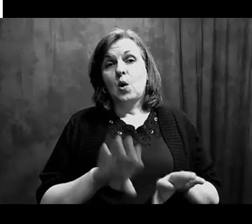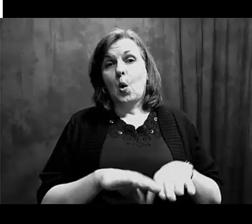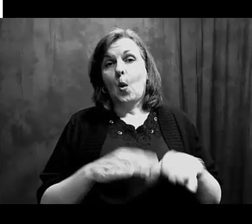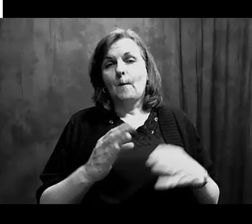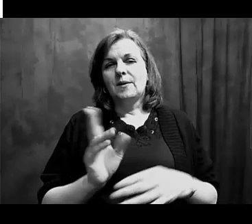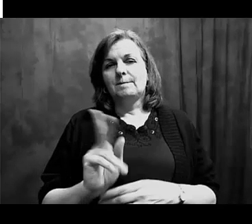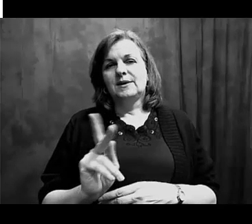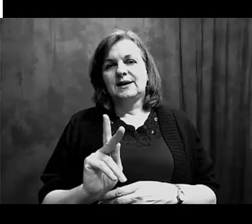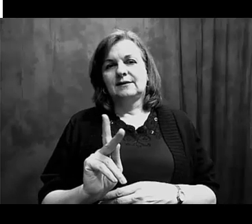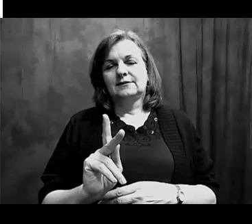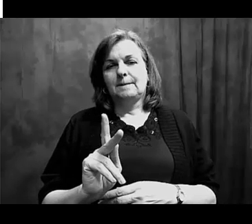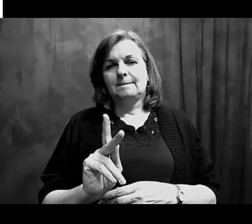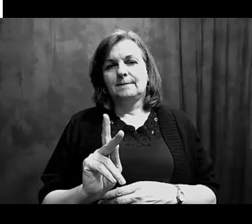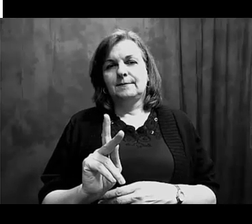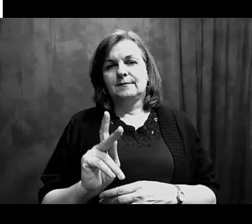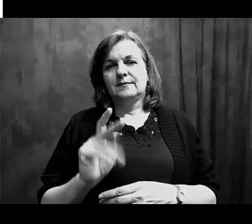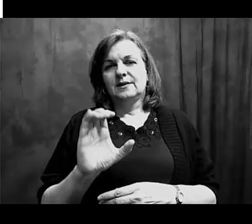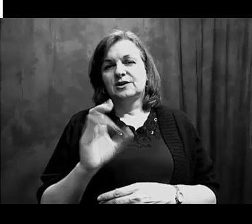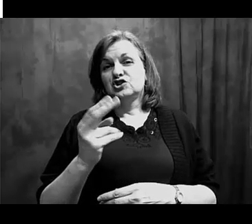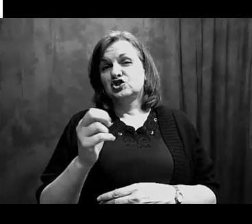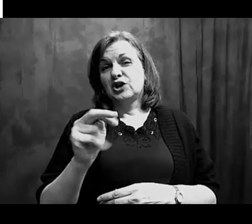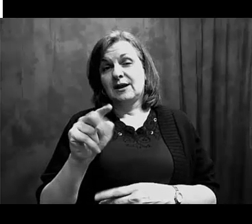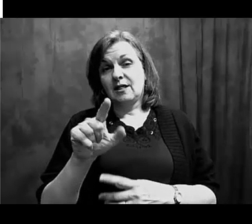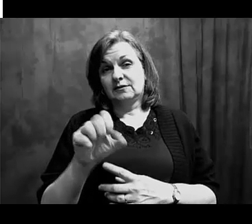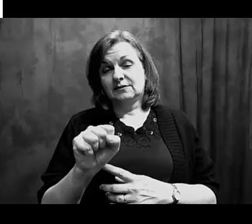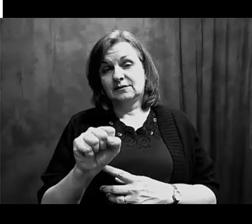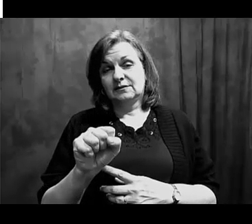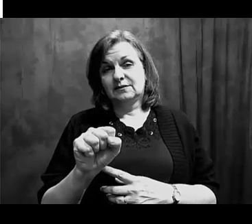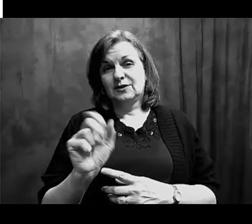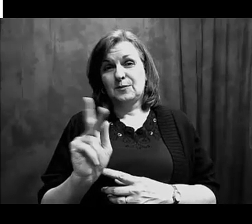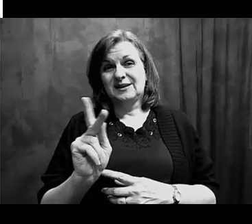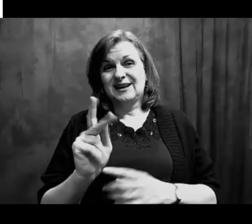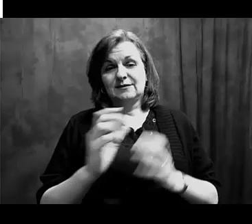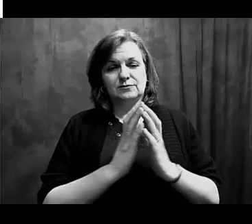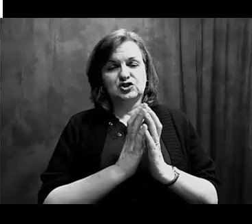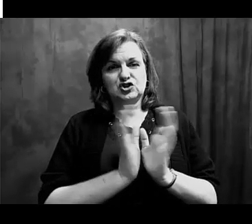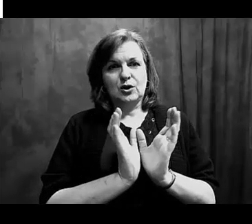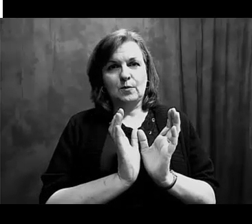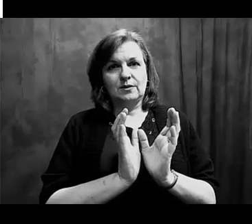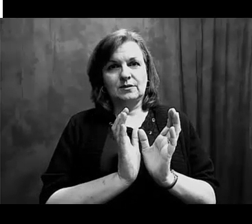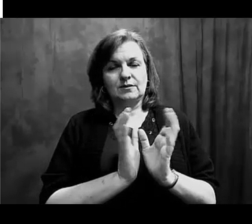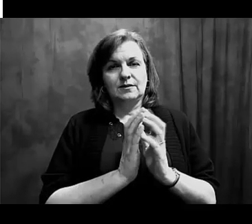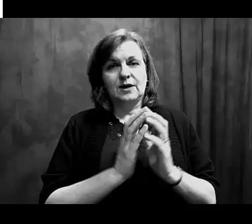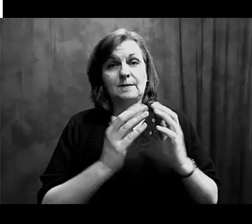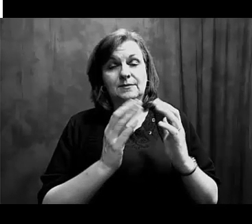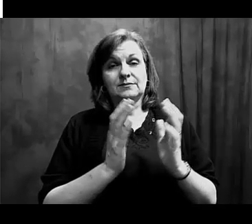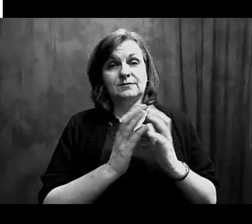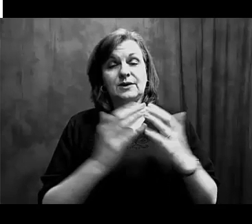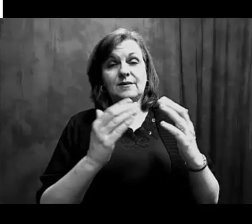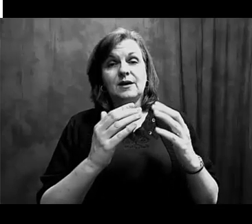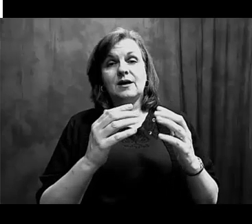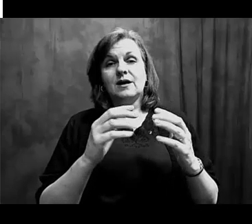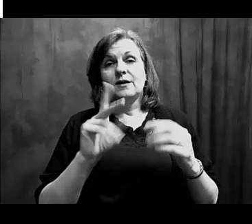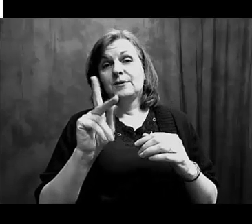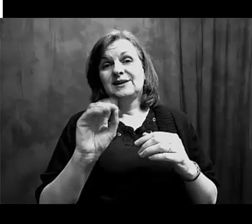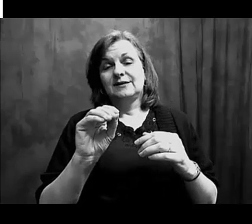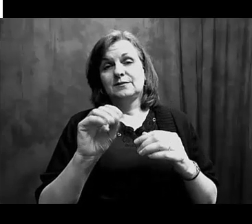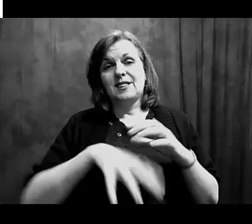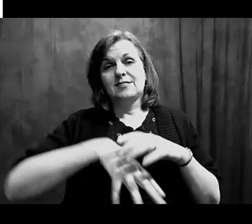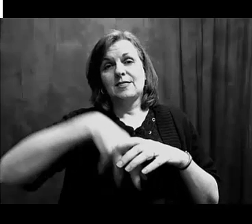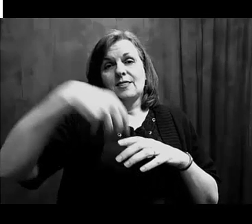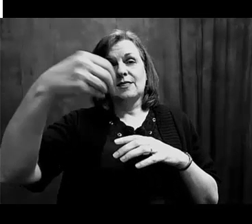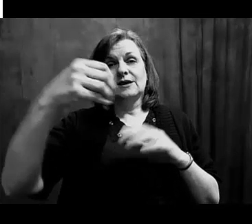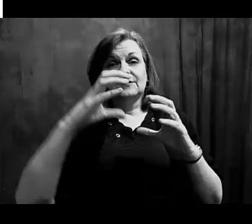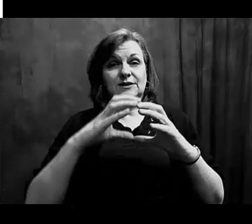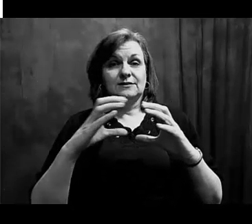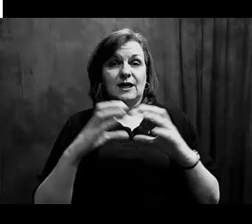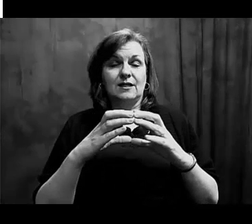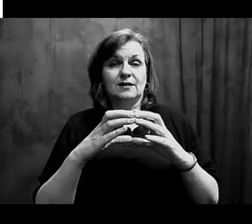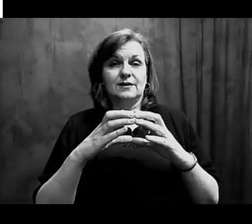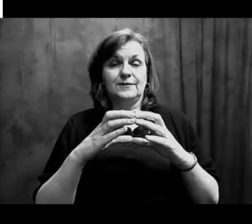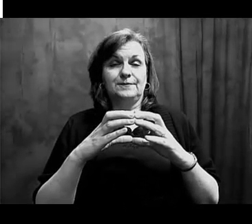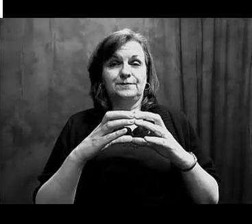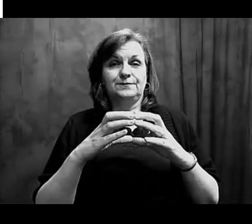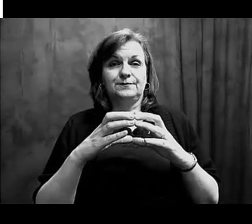potassium channels - we are gonna open the potassium channels and when we do potassium is gonna rush out of the cell